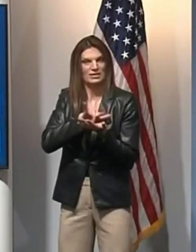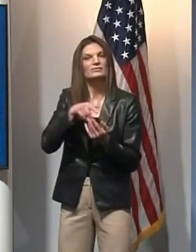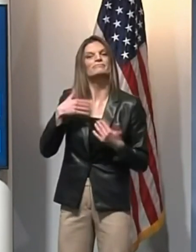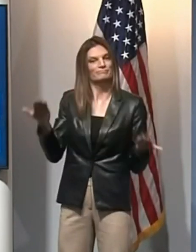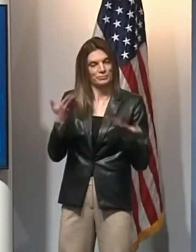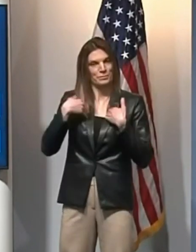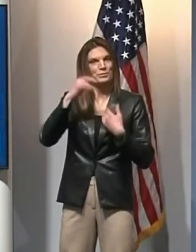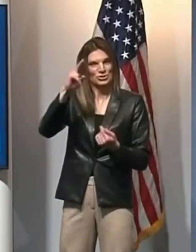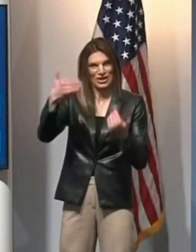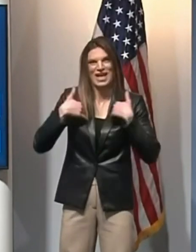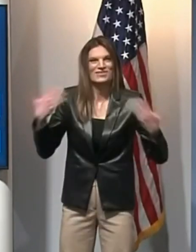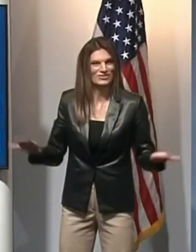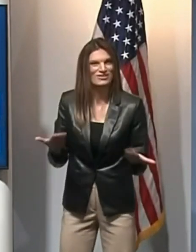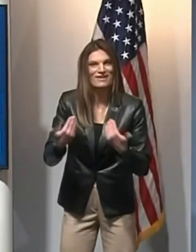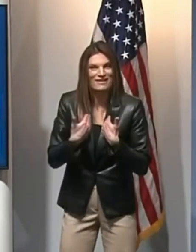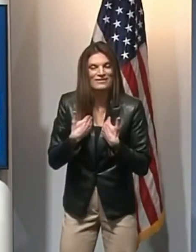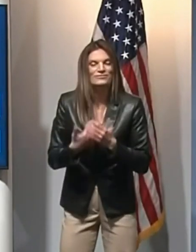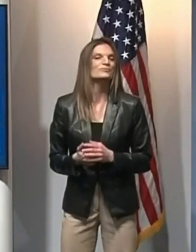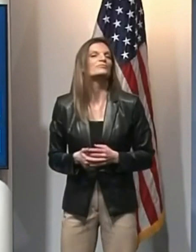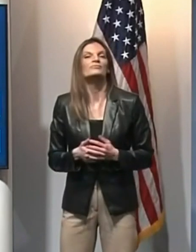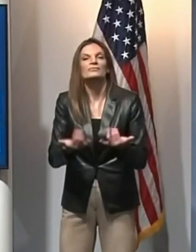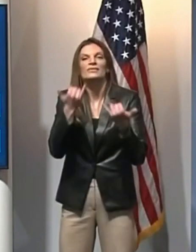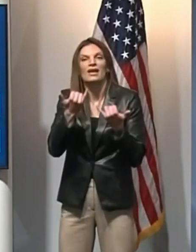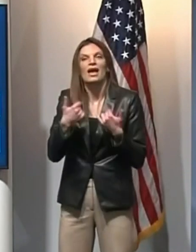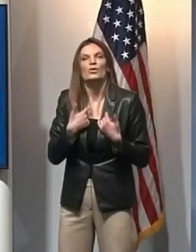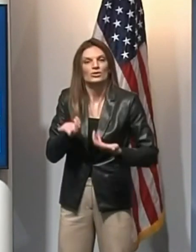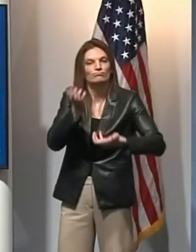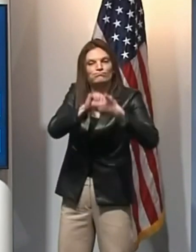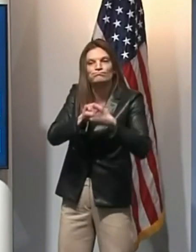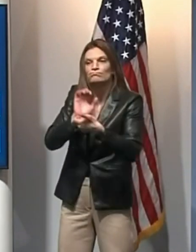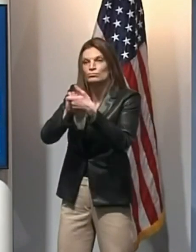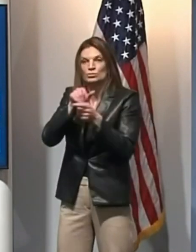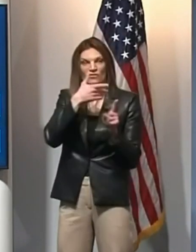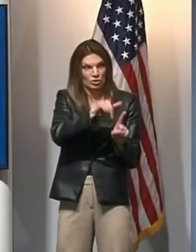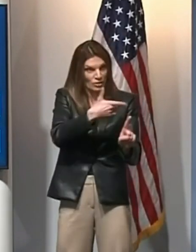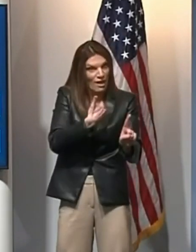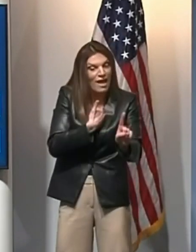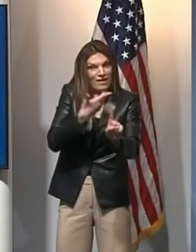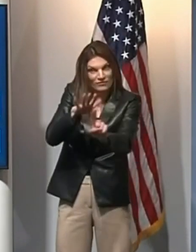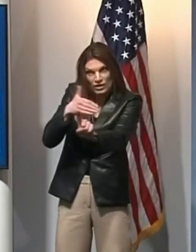FEW HOSPITALS IN MICHIGAN.